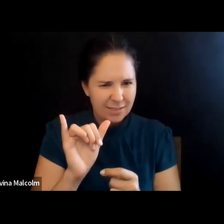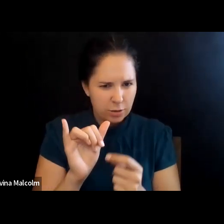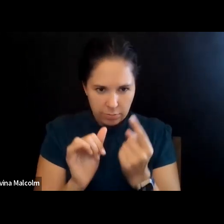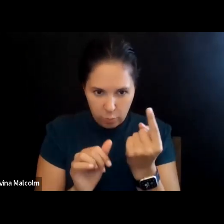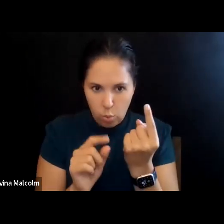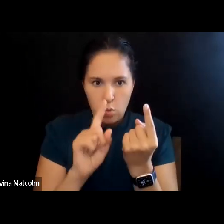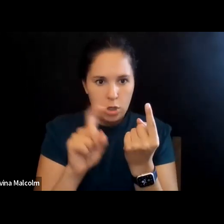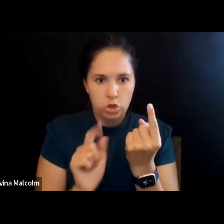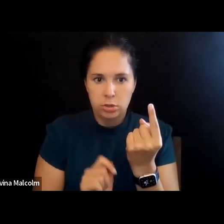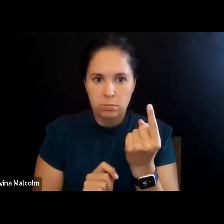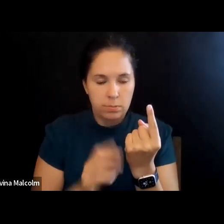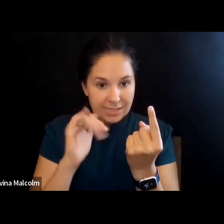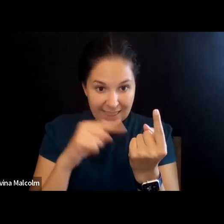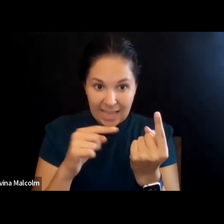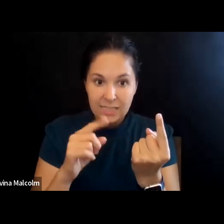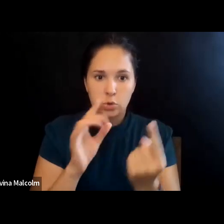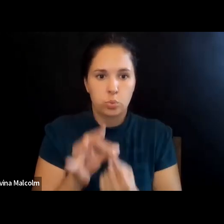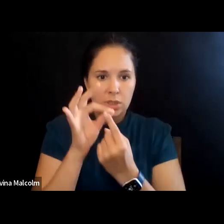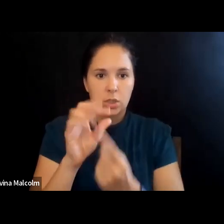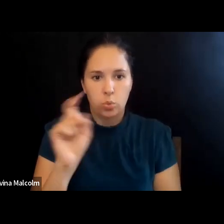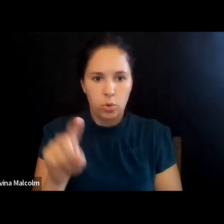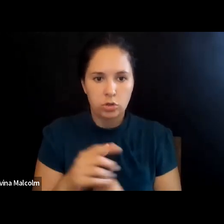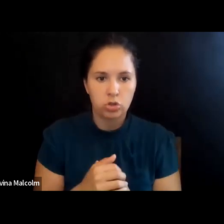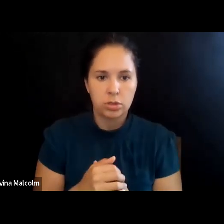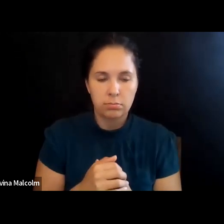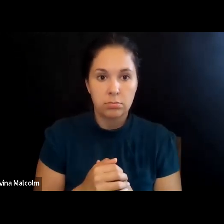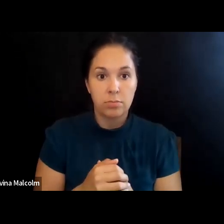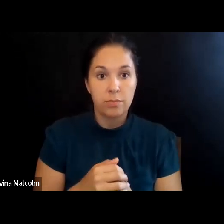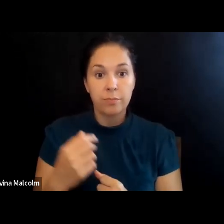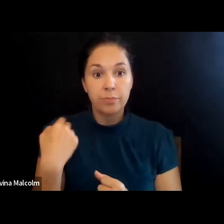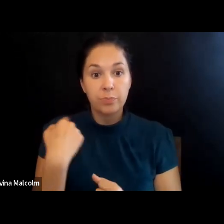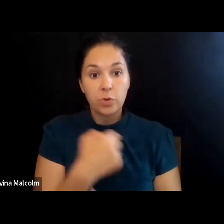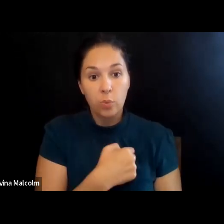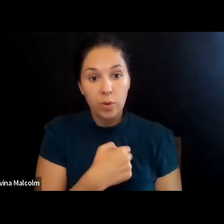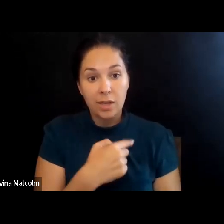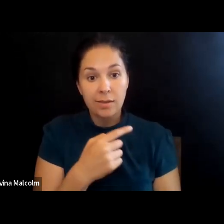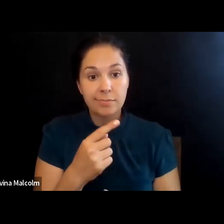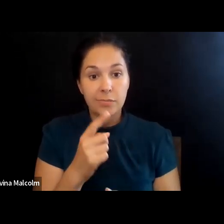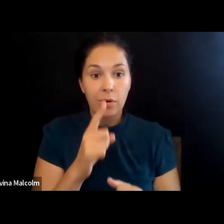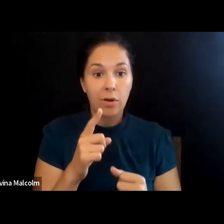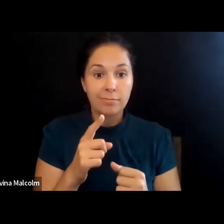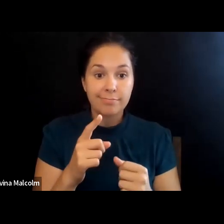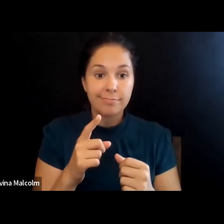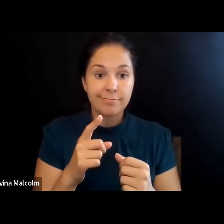differently, then we needed to address that exact question, like, point on,